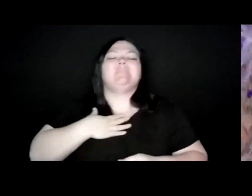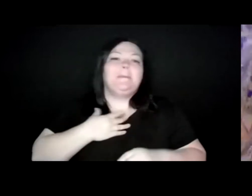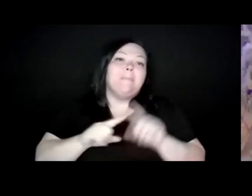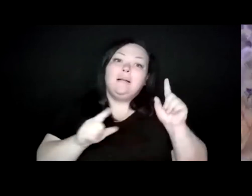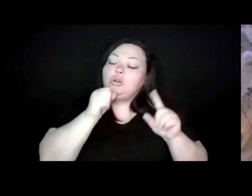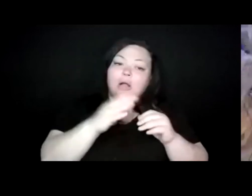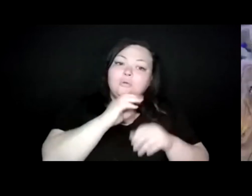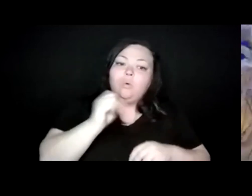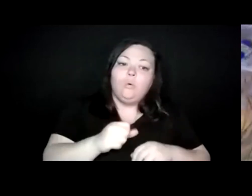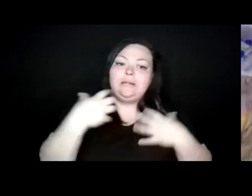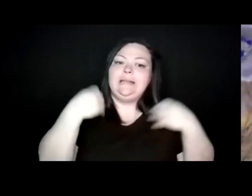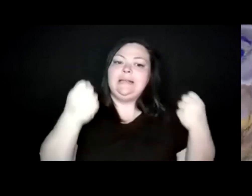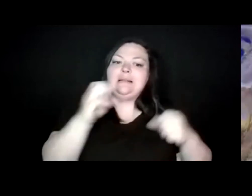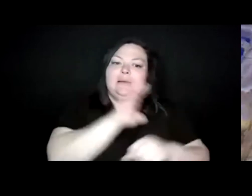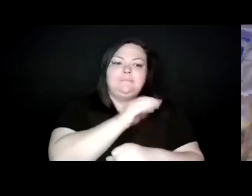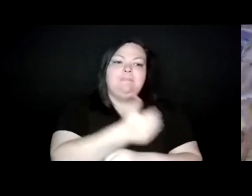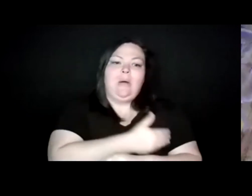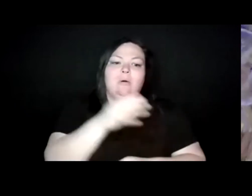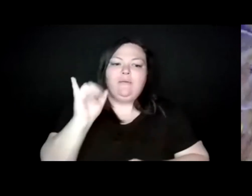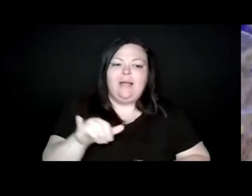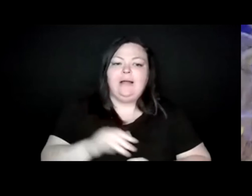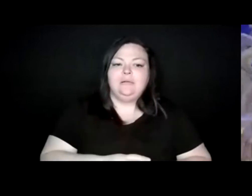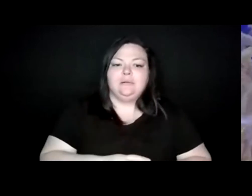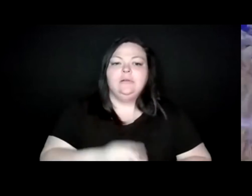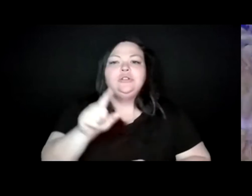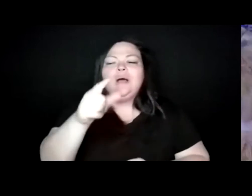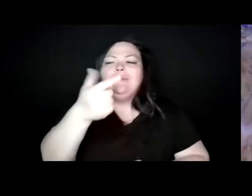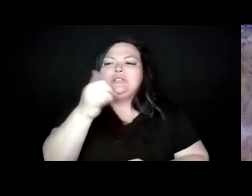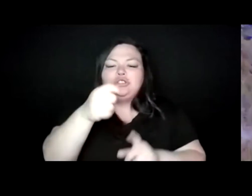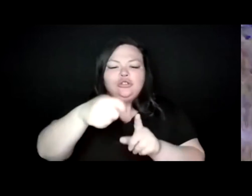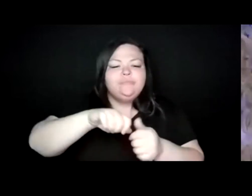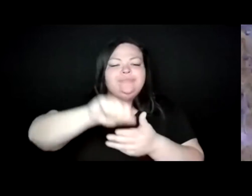healing power of salabat. you peel ginger with a spoon like yana taught you before her